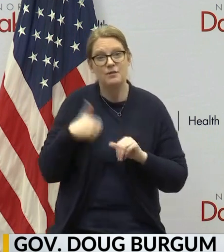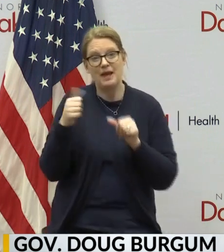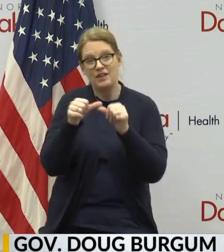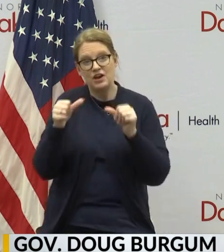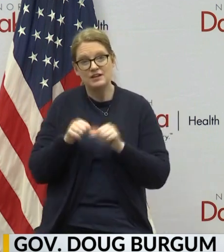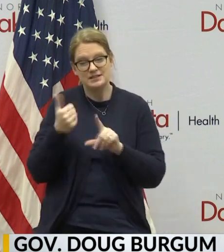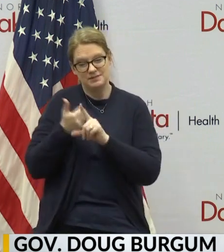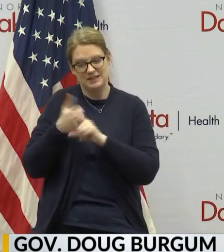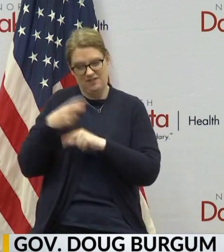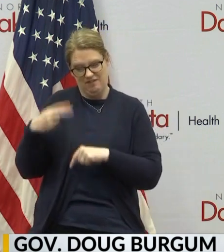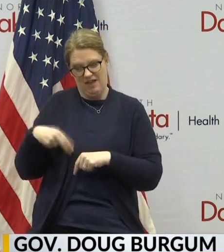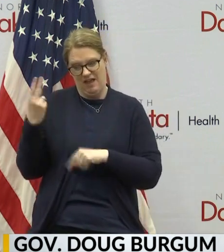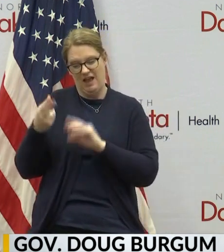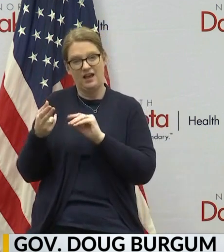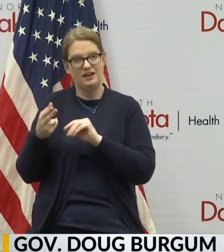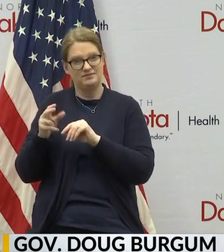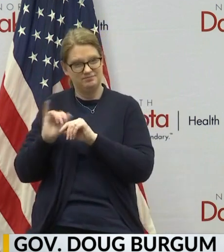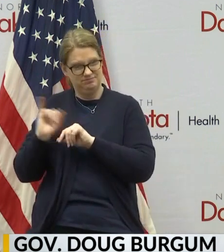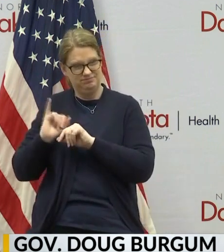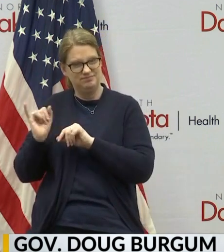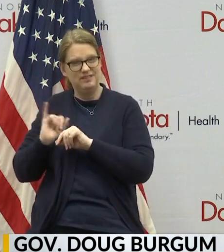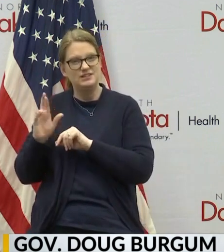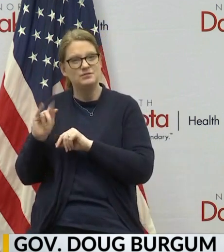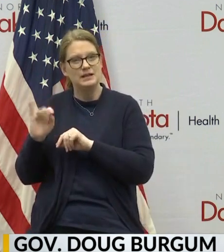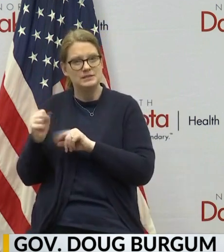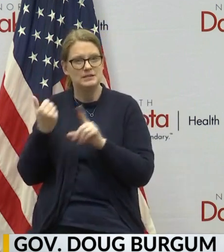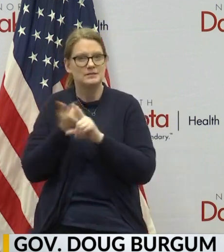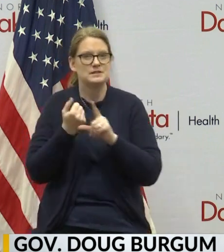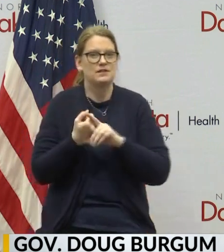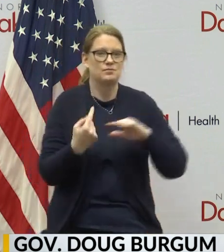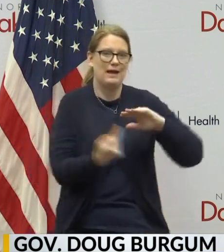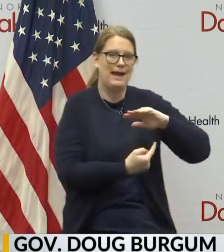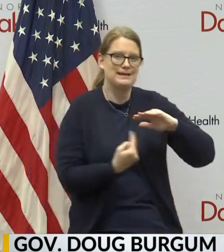INFORMATION WHAT SYMPTOMS TO WATCH OUT FOR AND WE'RE REQUESTING PEOPLE TRAVELING INTO